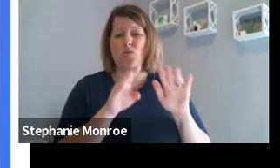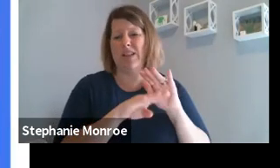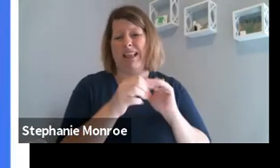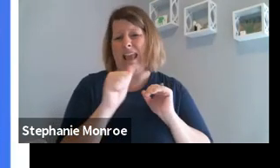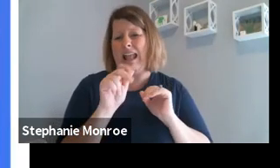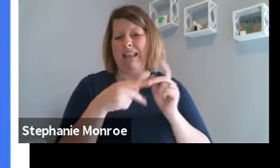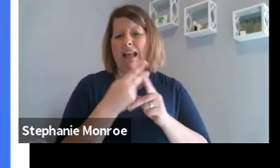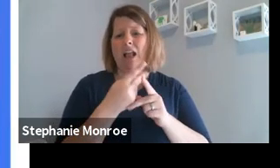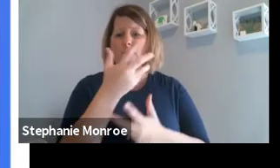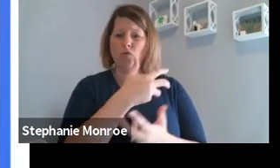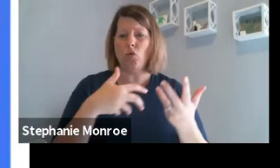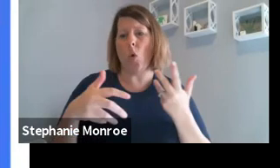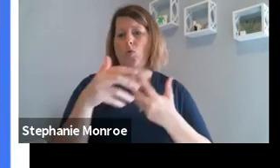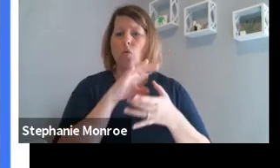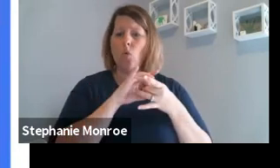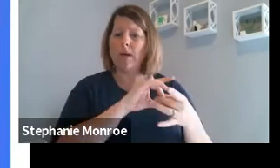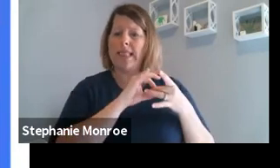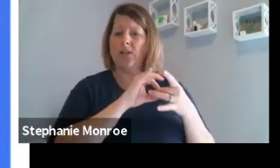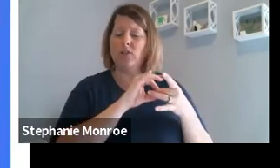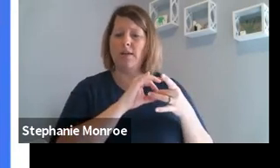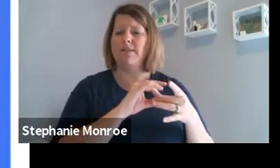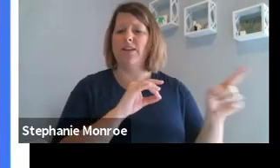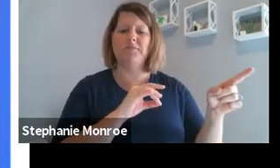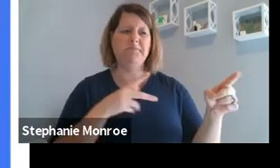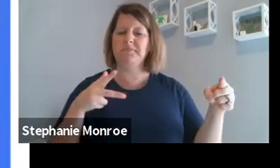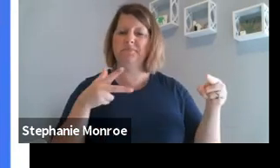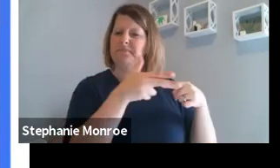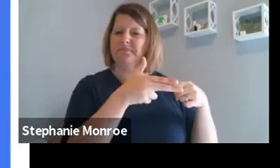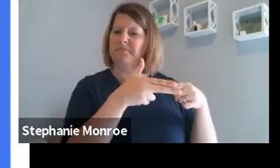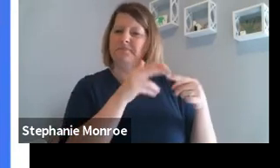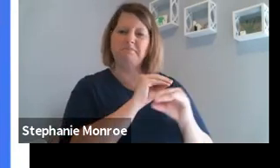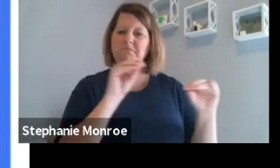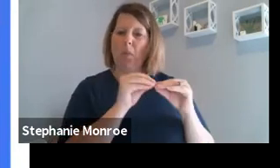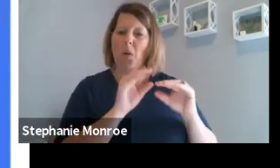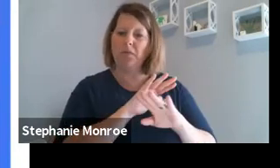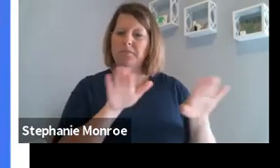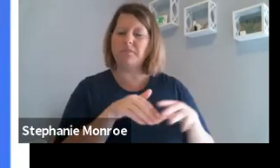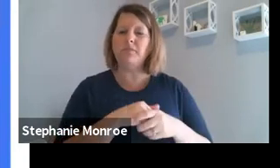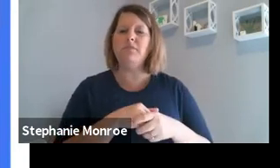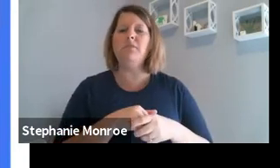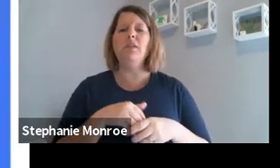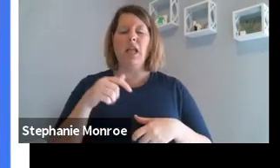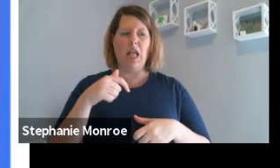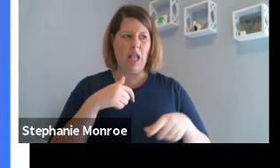of social relational connection that that victim could have with outside world. The batterer wants, the victim to feel isolated,